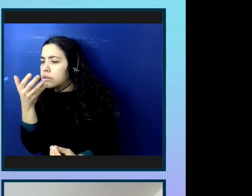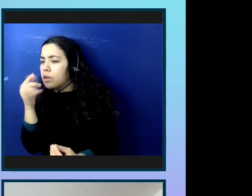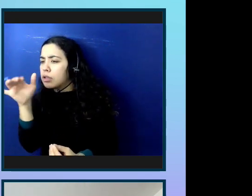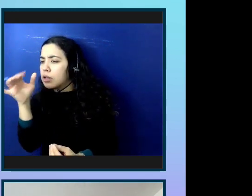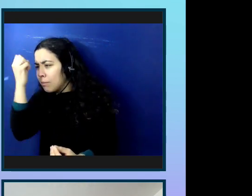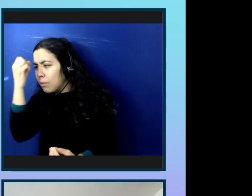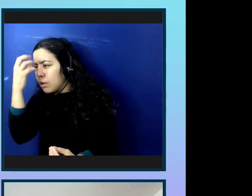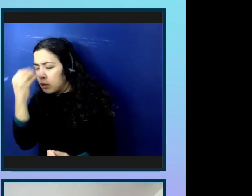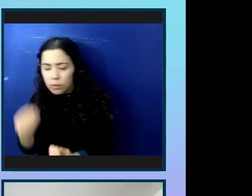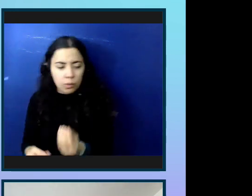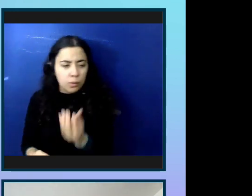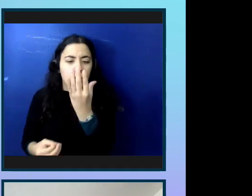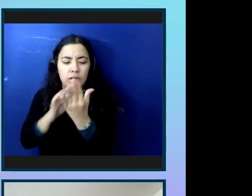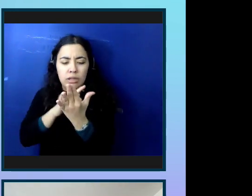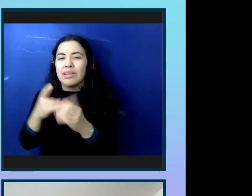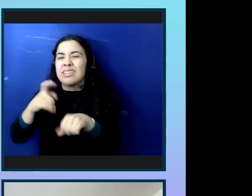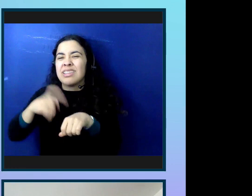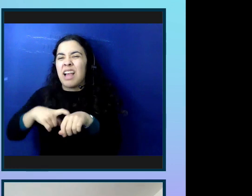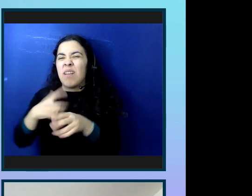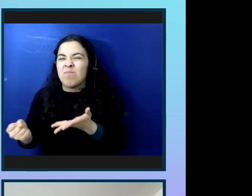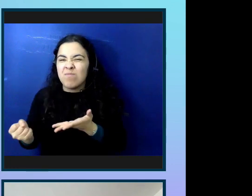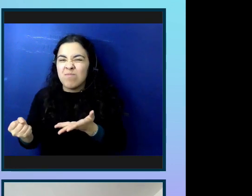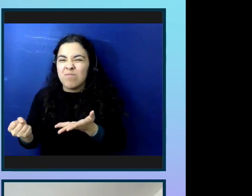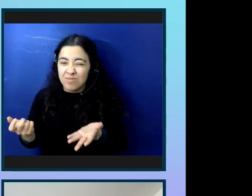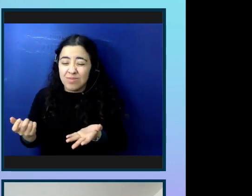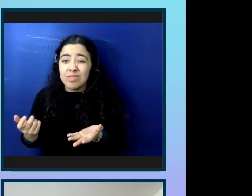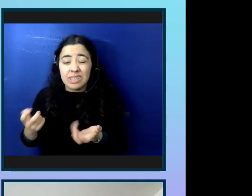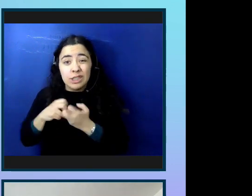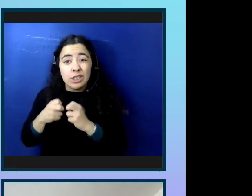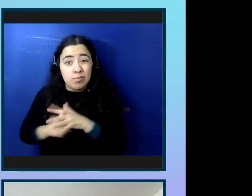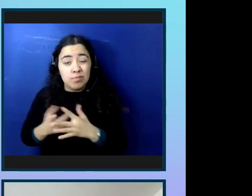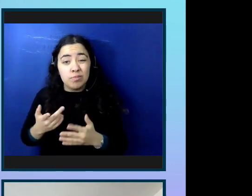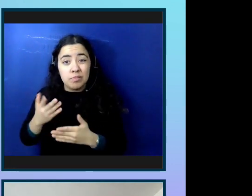and I know some folks who have cognitive disabilities, who often cannot complete these tasks